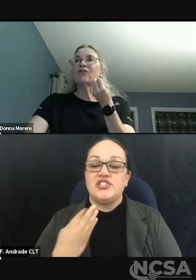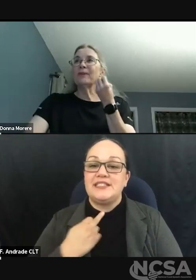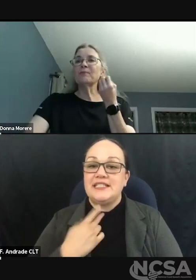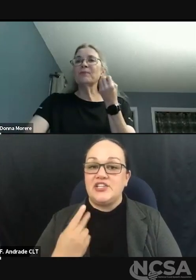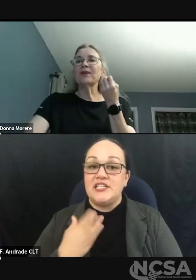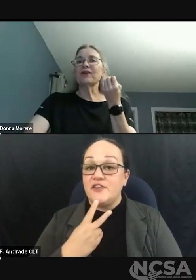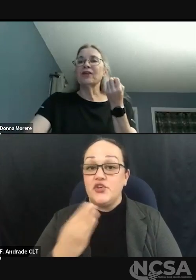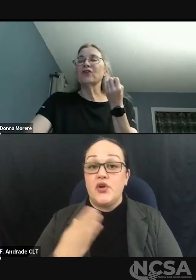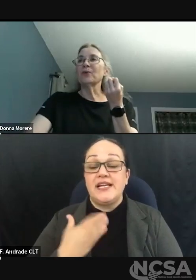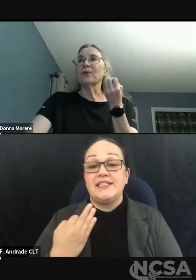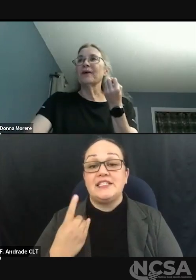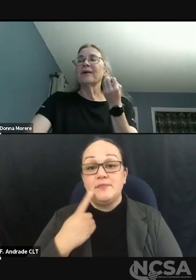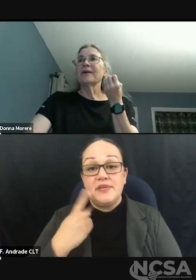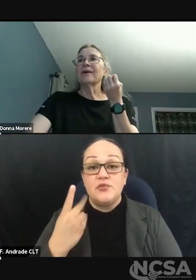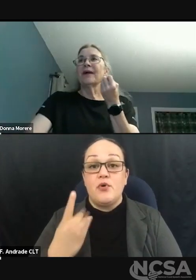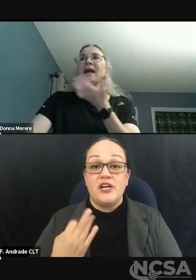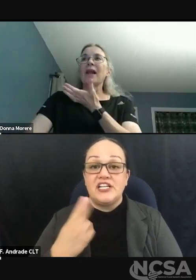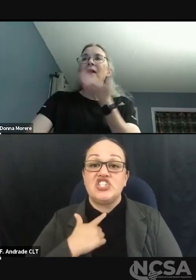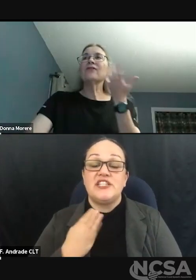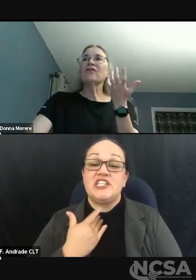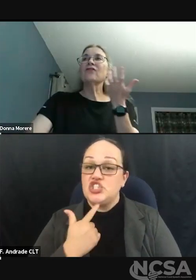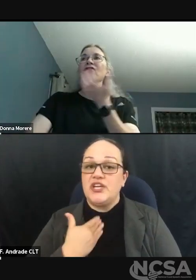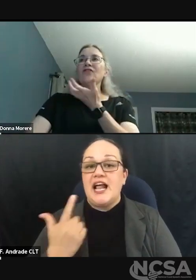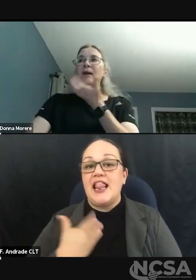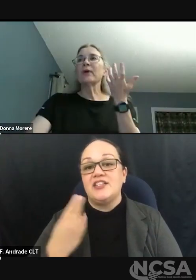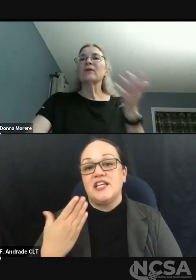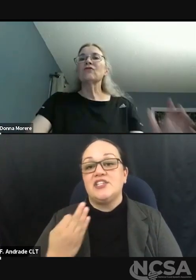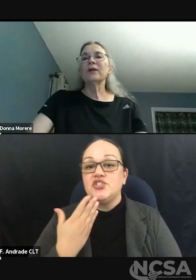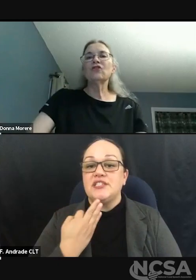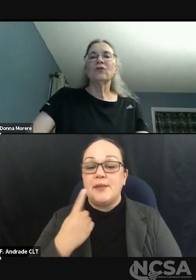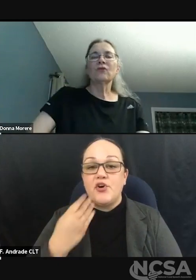speech production issue, and that allows us to separate those issues.